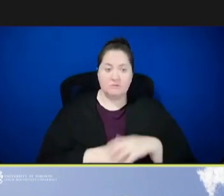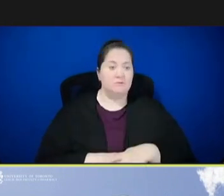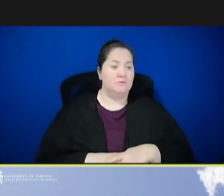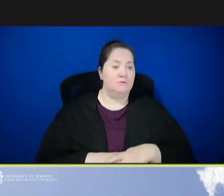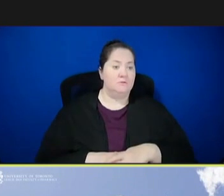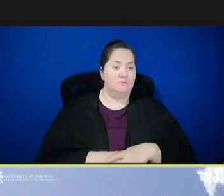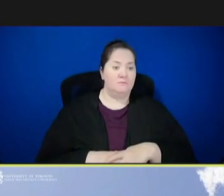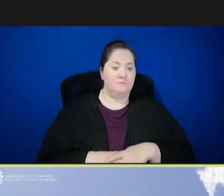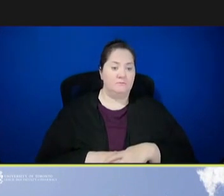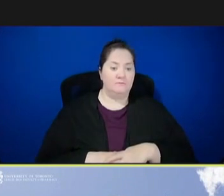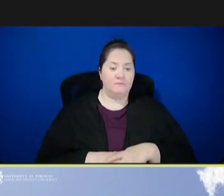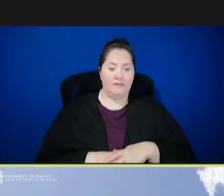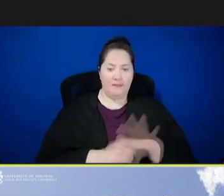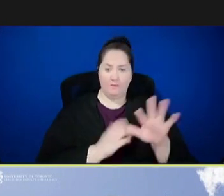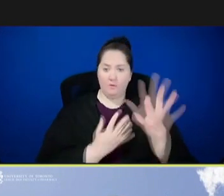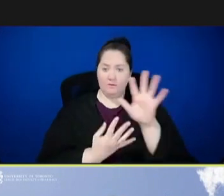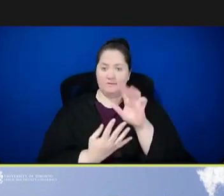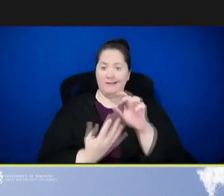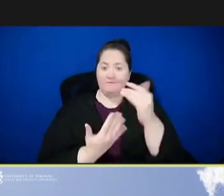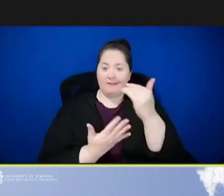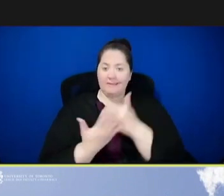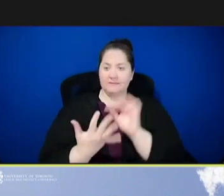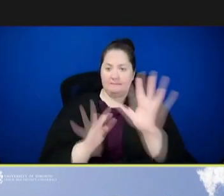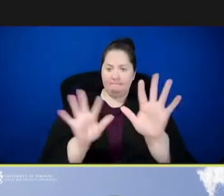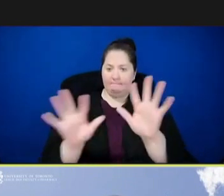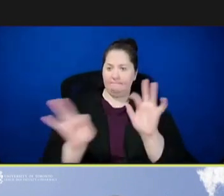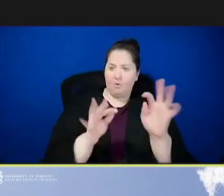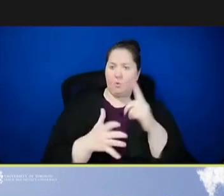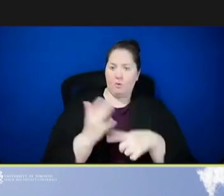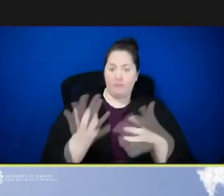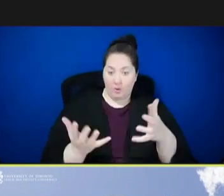and they would choose from that list what they would like to do. So, the important point here